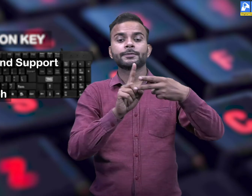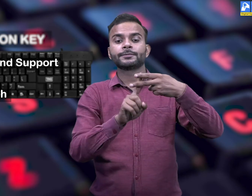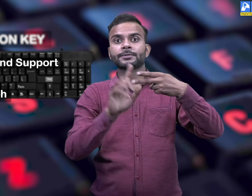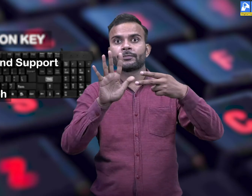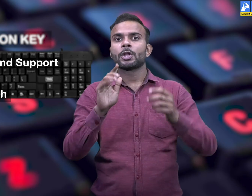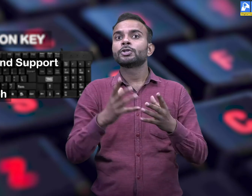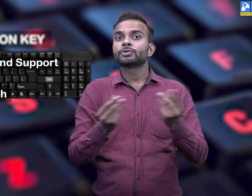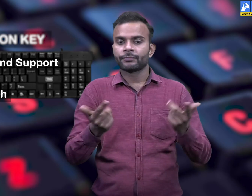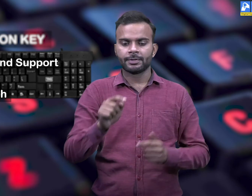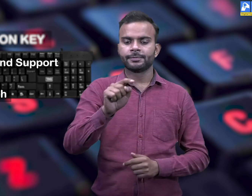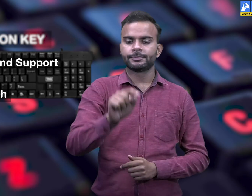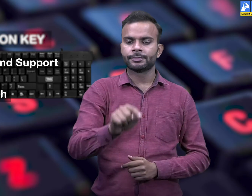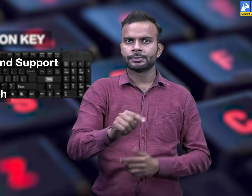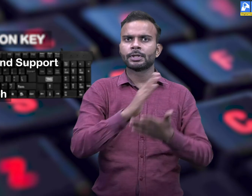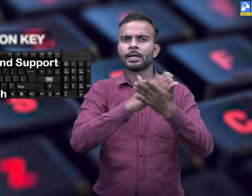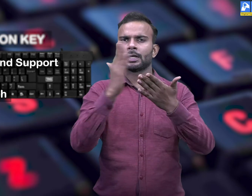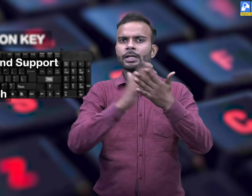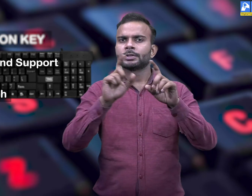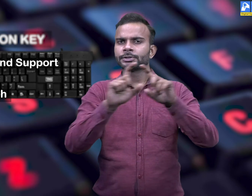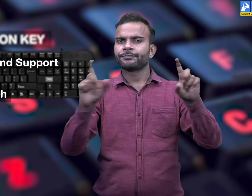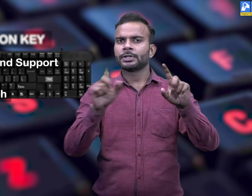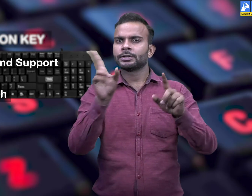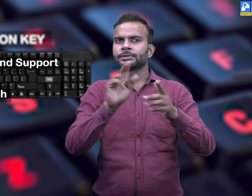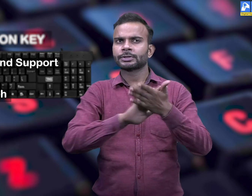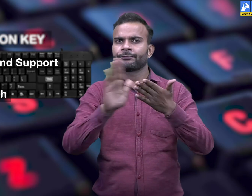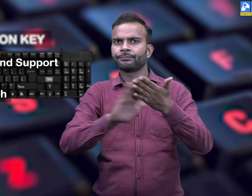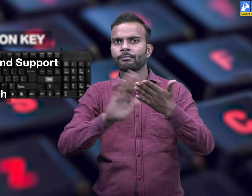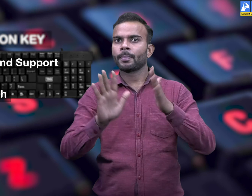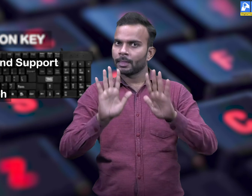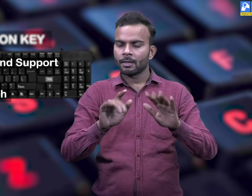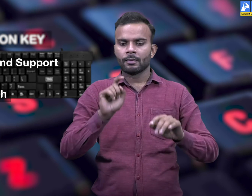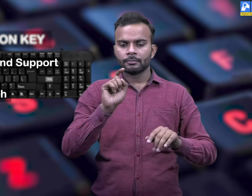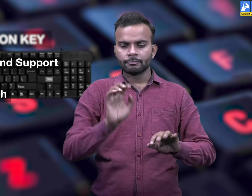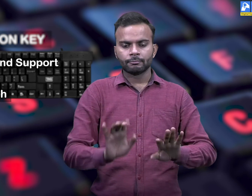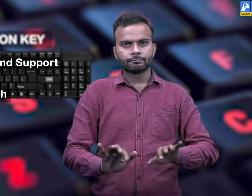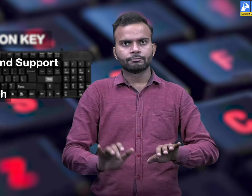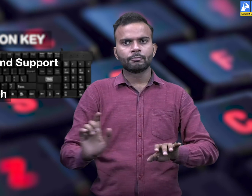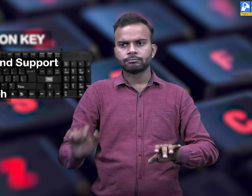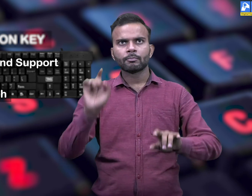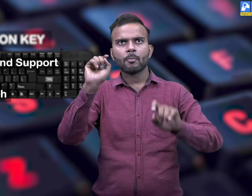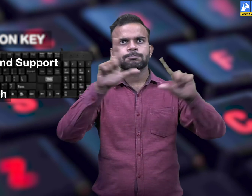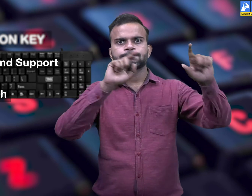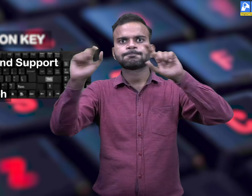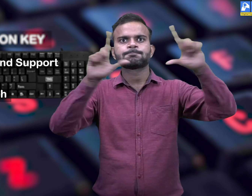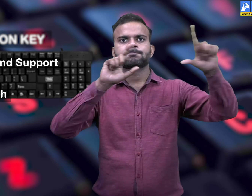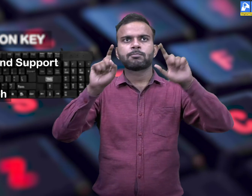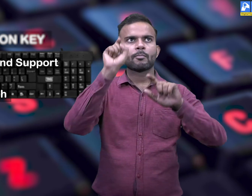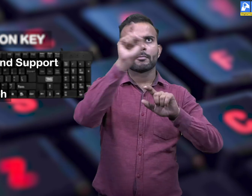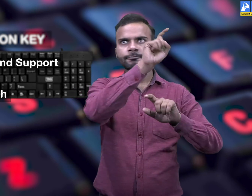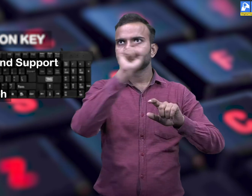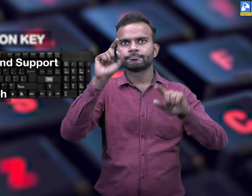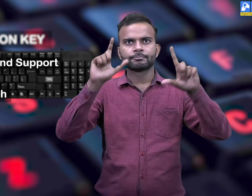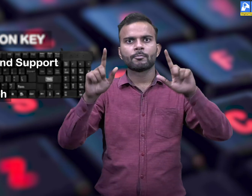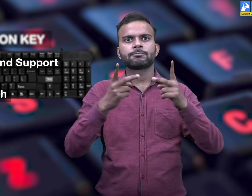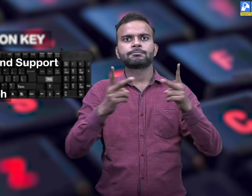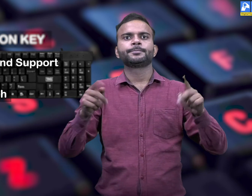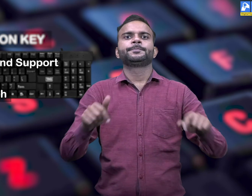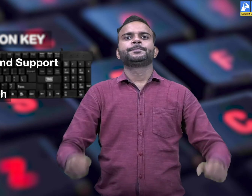It clears the cache and downloads all the content of the page again.